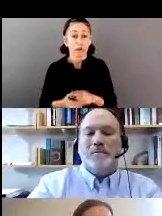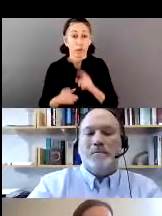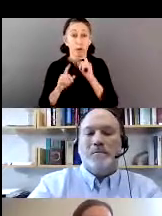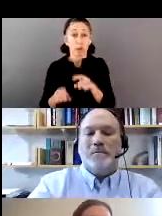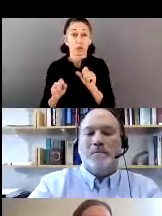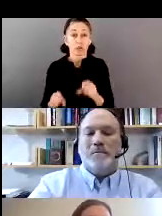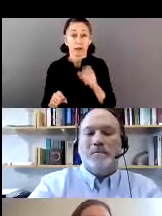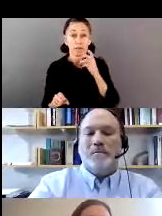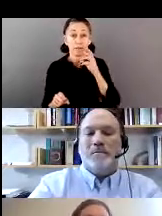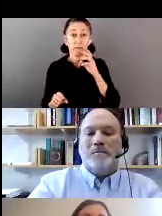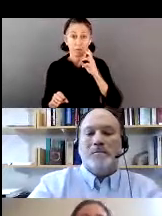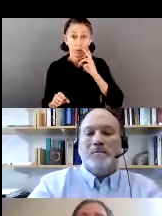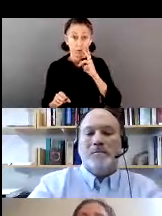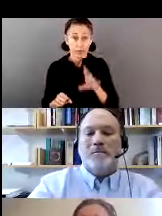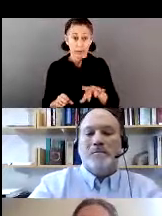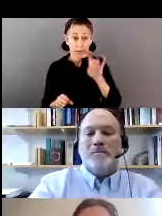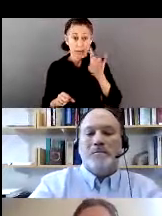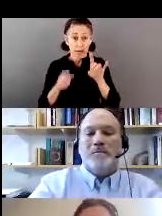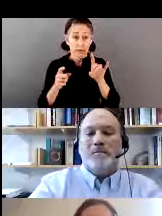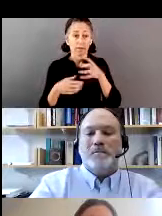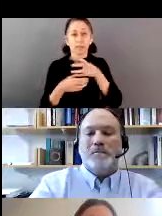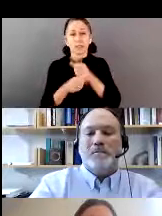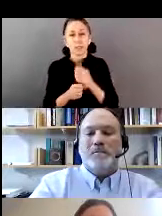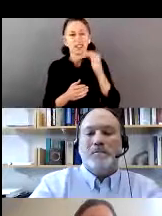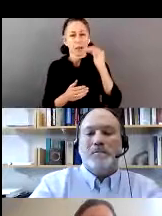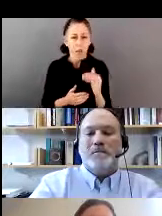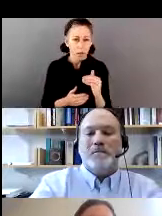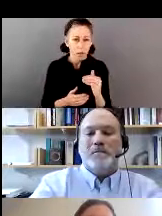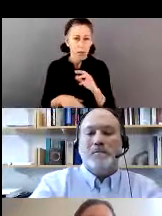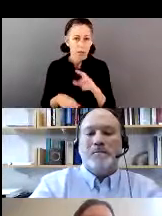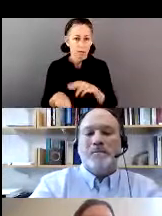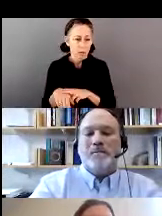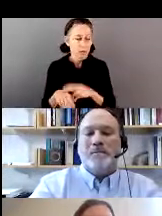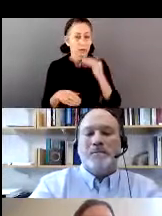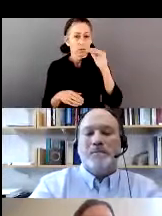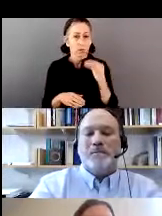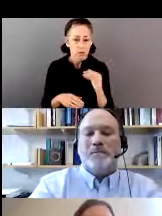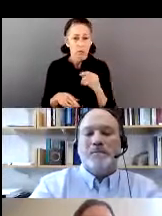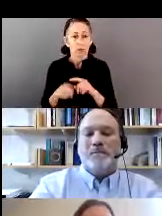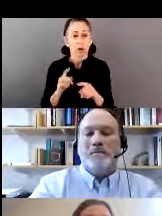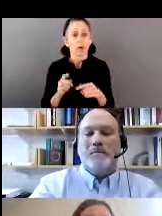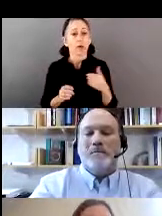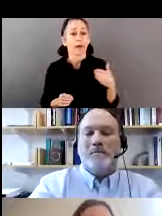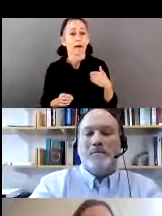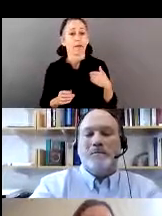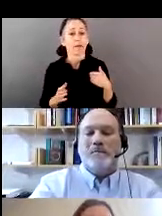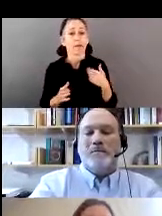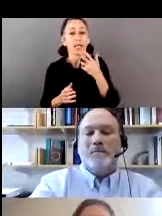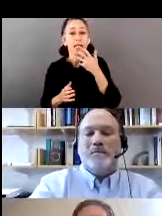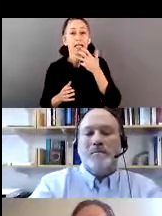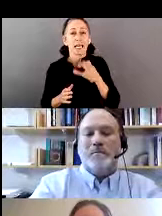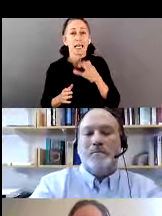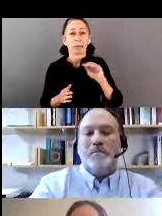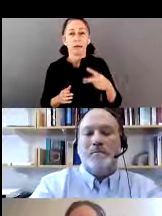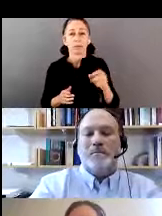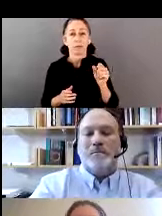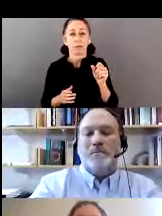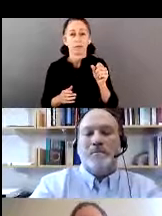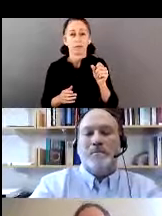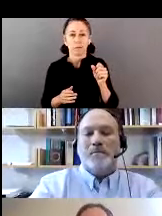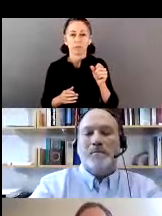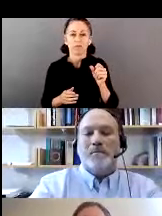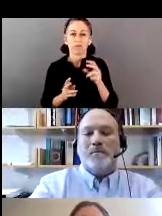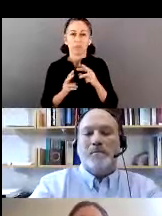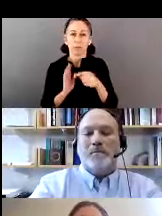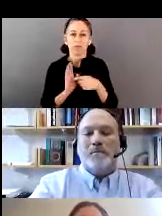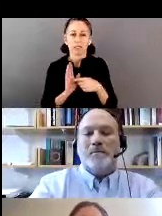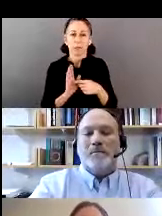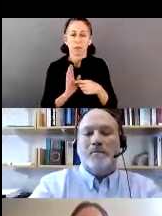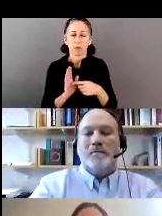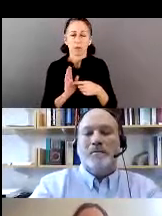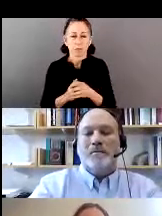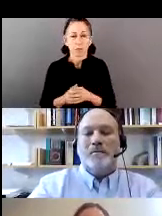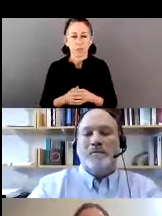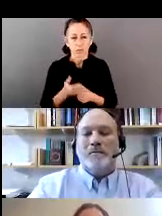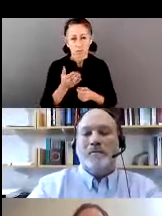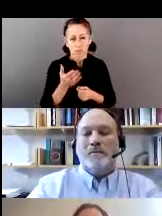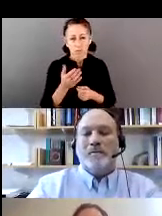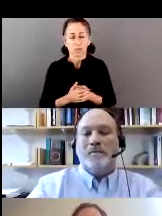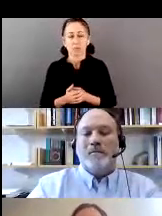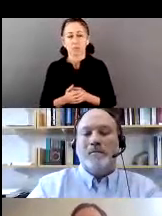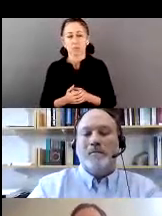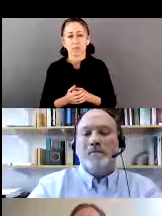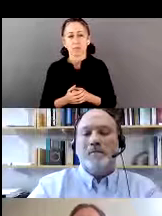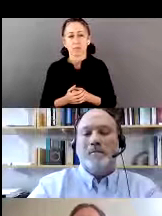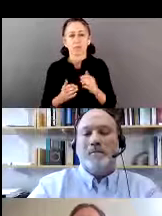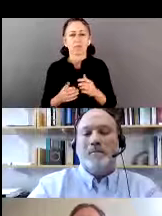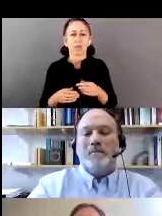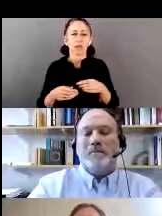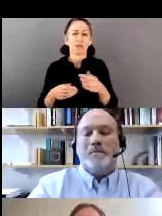but many of them we can do. So, we'd love to hear what's of use to you in your local community. If it's not something we'll produce for next year, it's definitely something we can respond to and give you that data for the area of interest to you. Just be in touch with us.